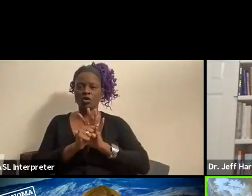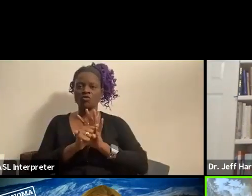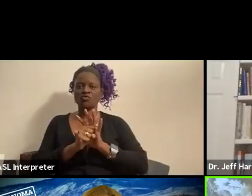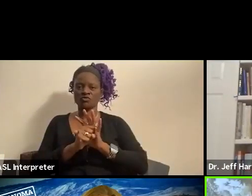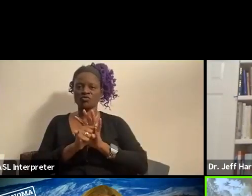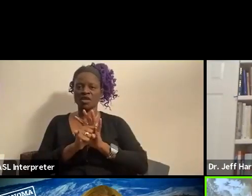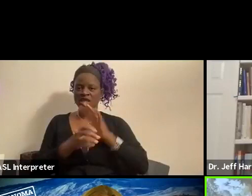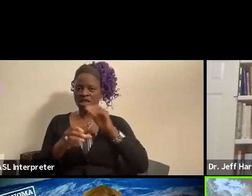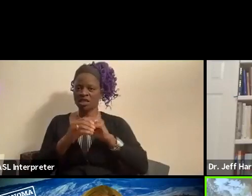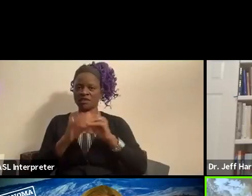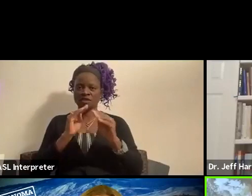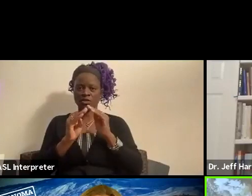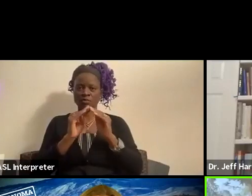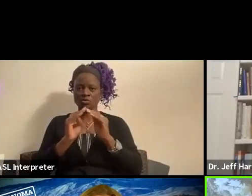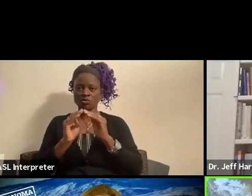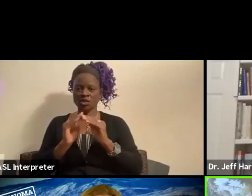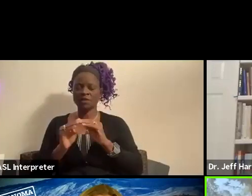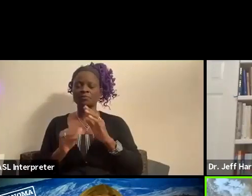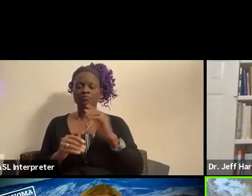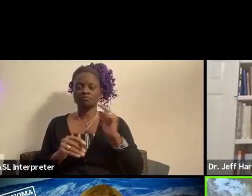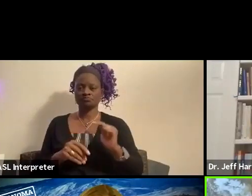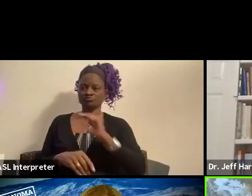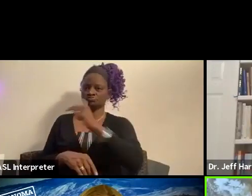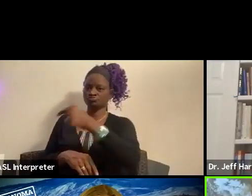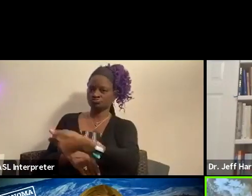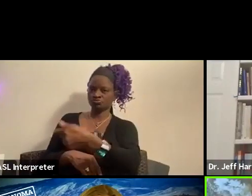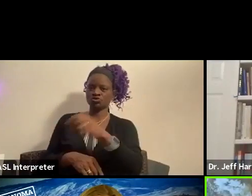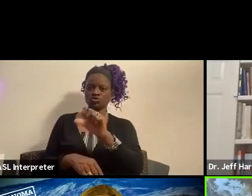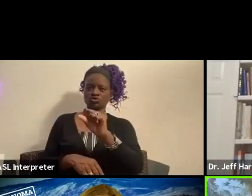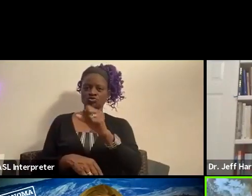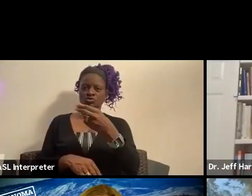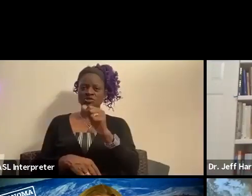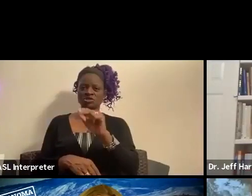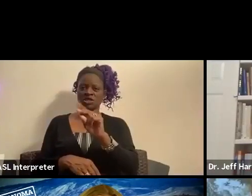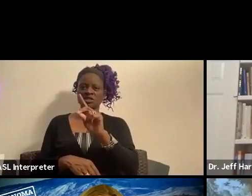So I will turn sending. You said that very well.